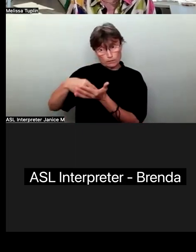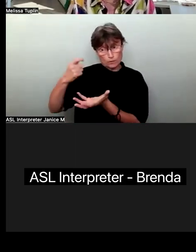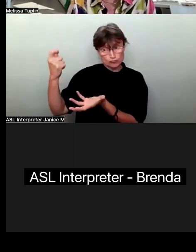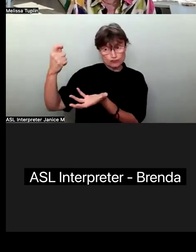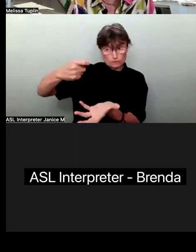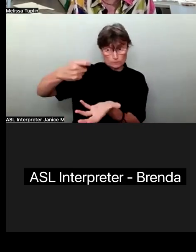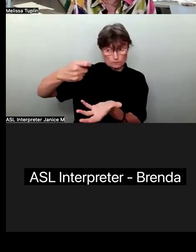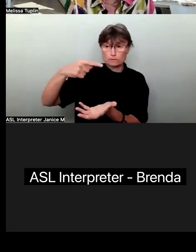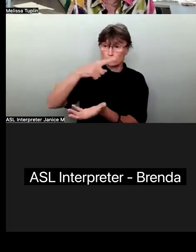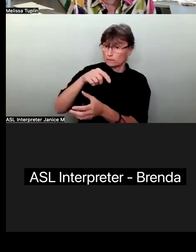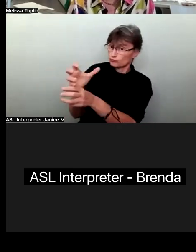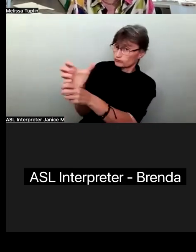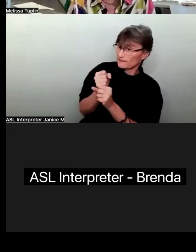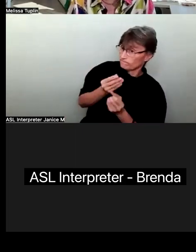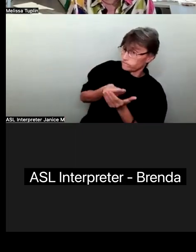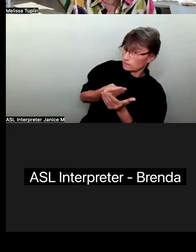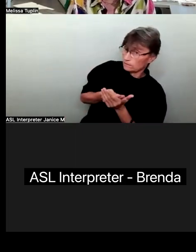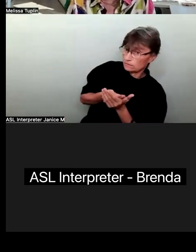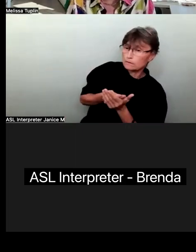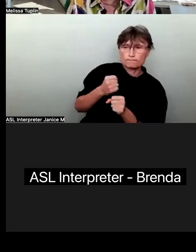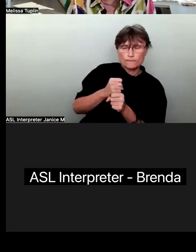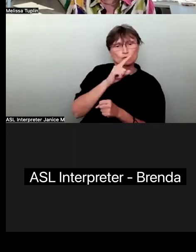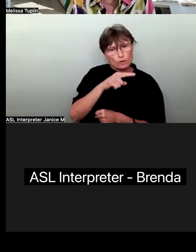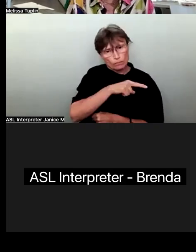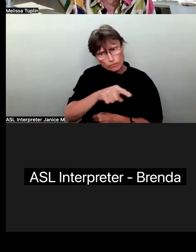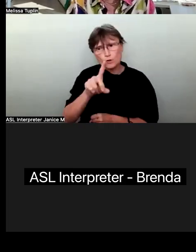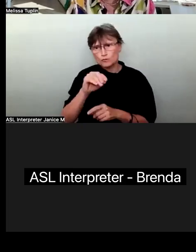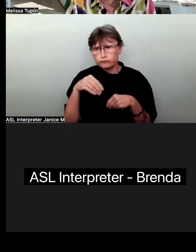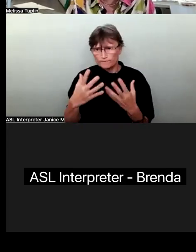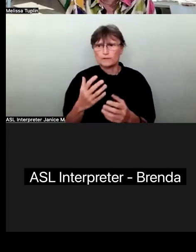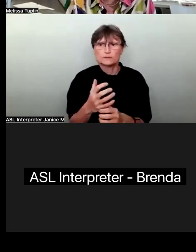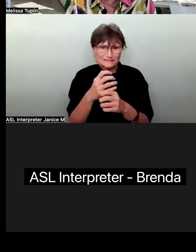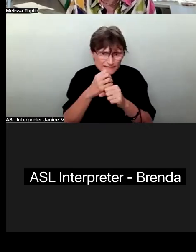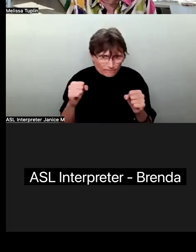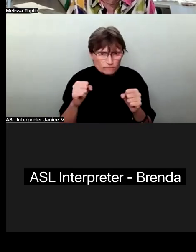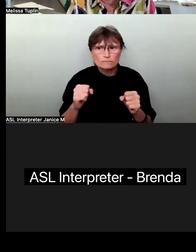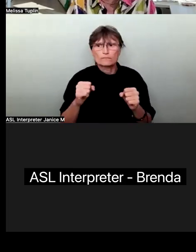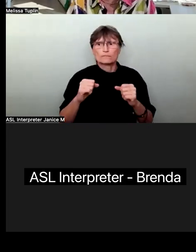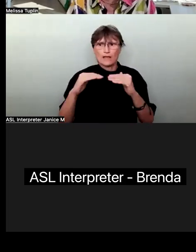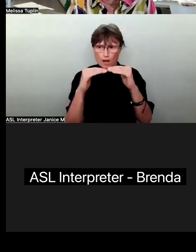that they are working with people in safe, equitable and respectful ways.